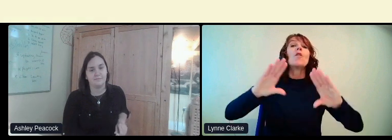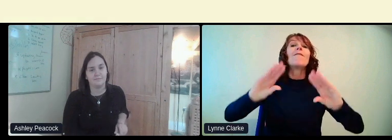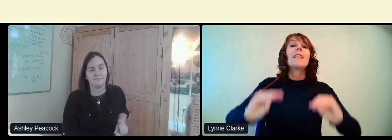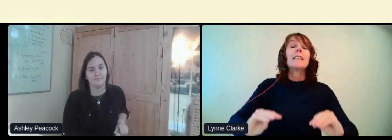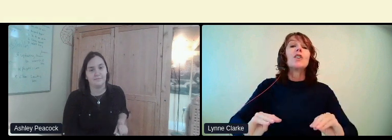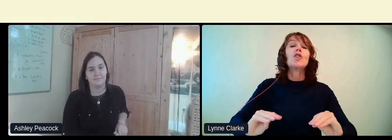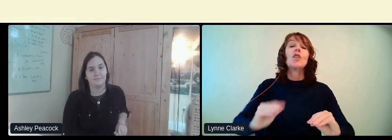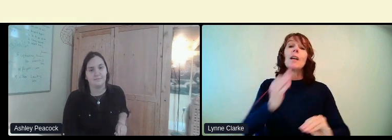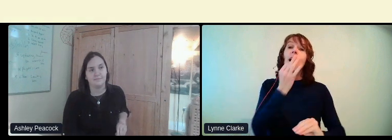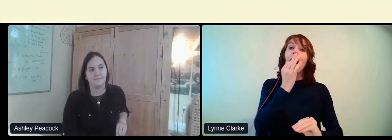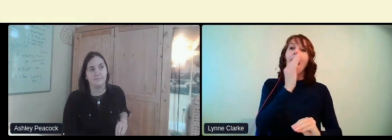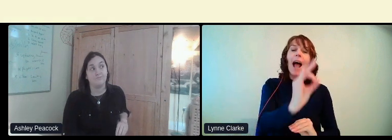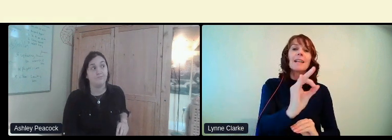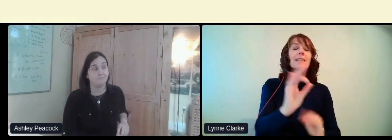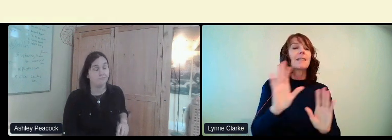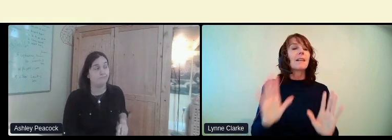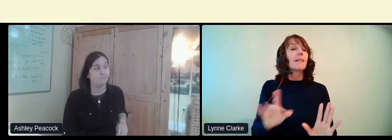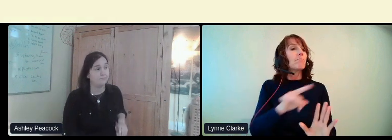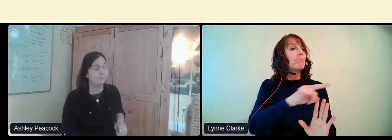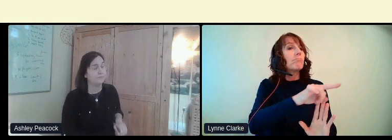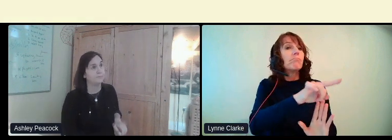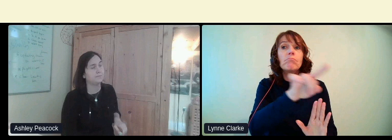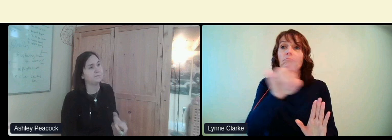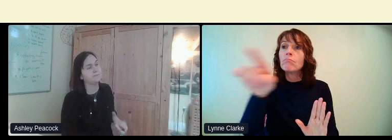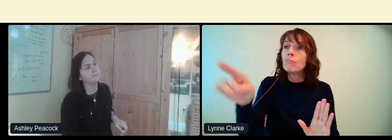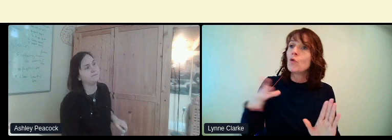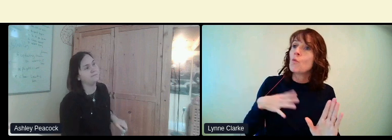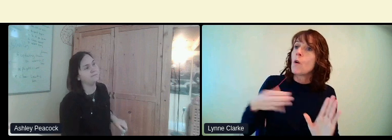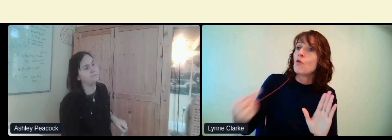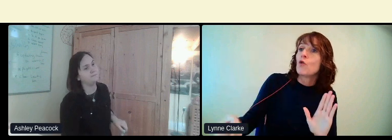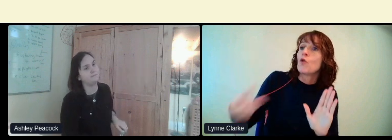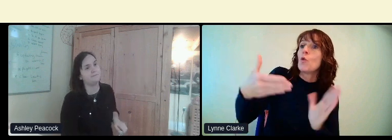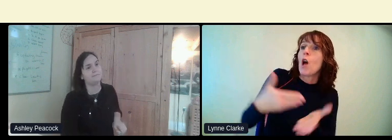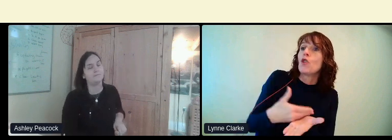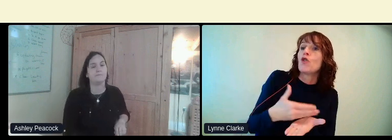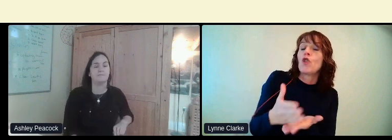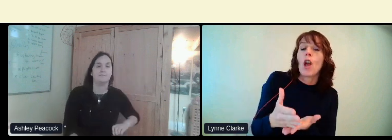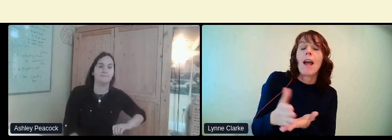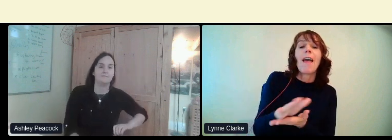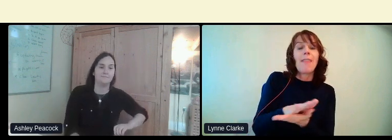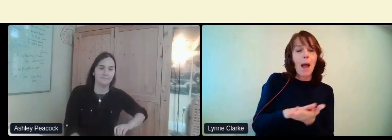this gives people the time to think about what they want to say during the meeting and at the